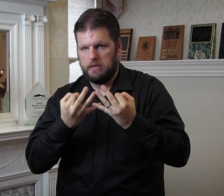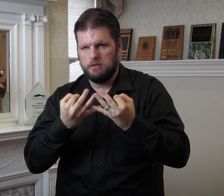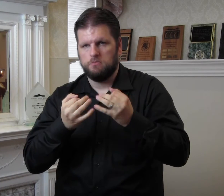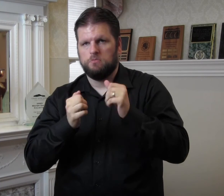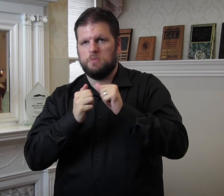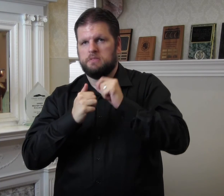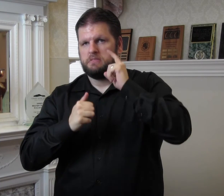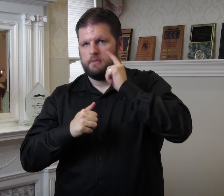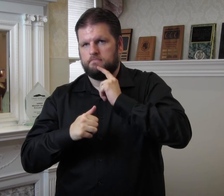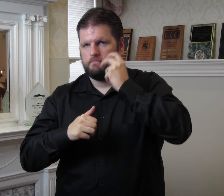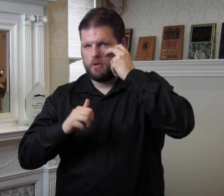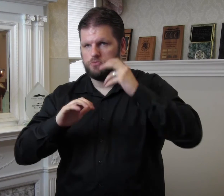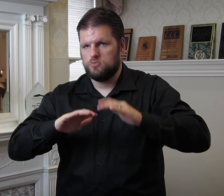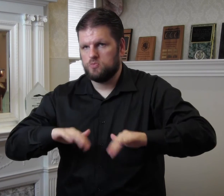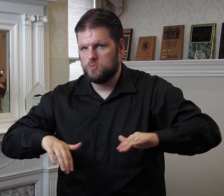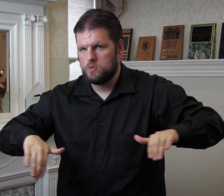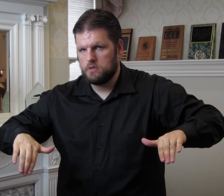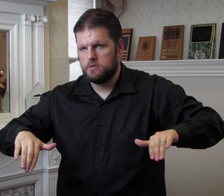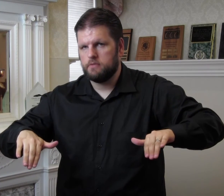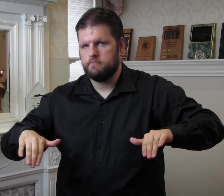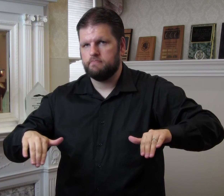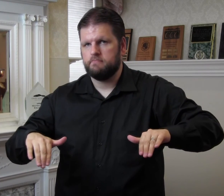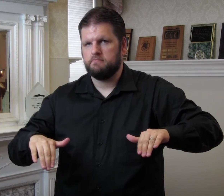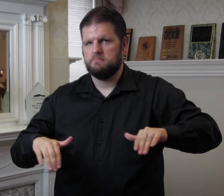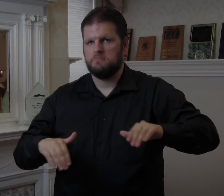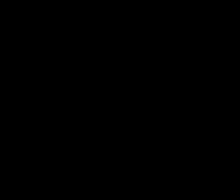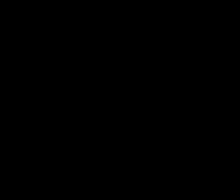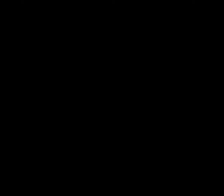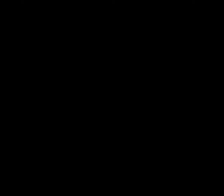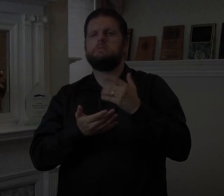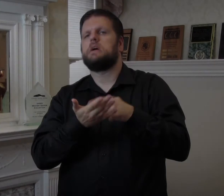and families of deafblind individuals.